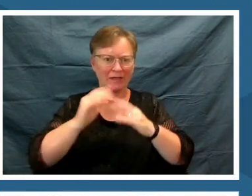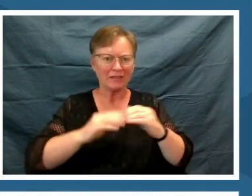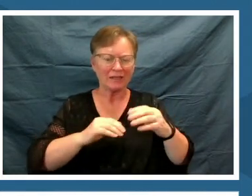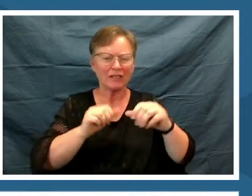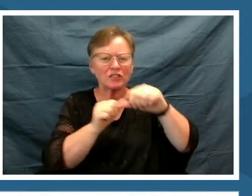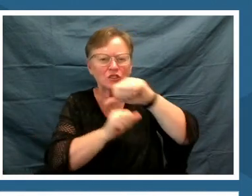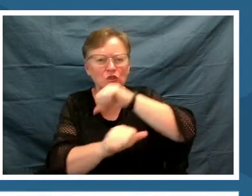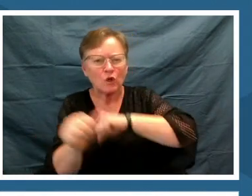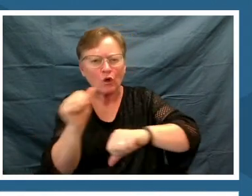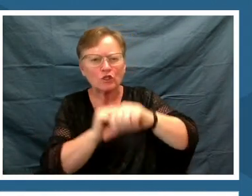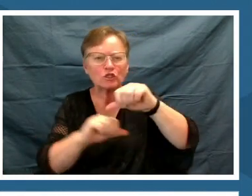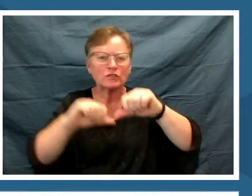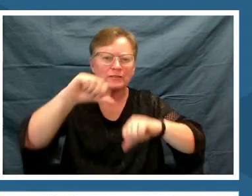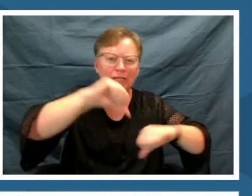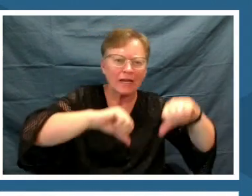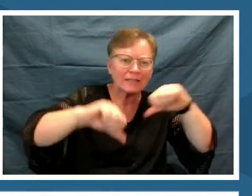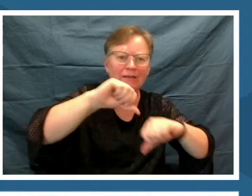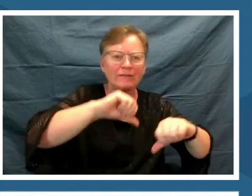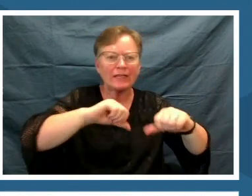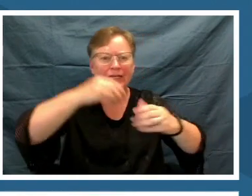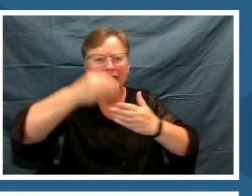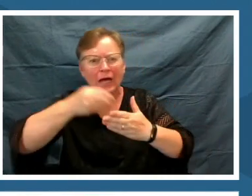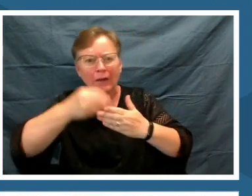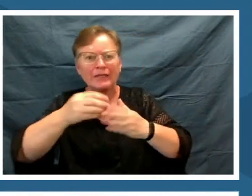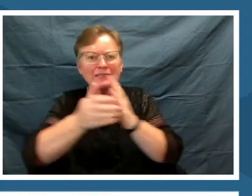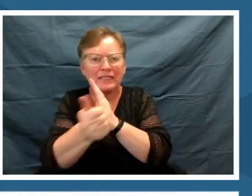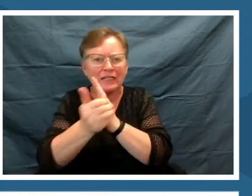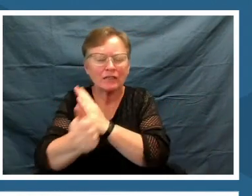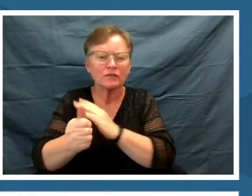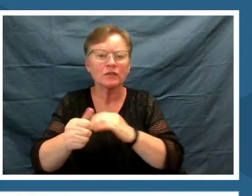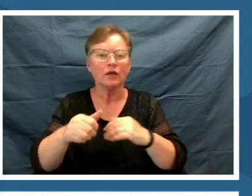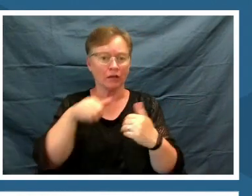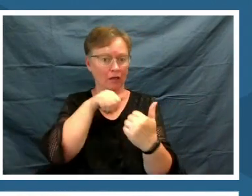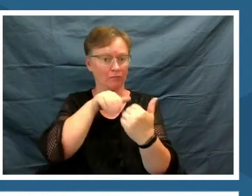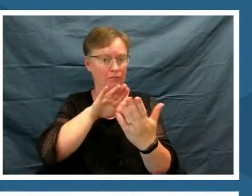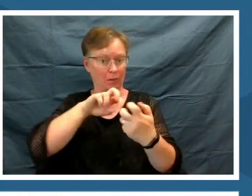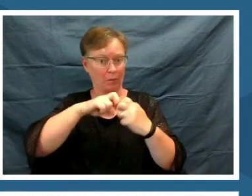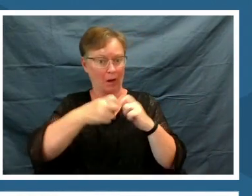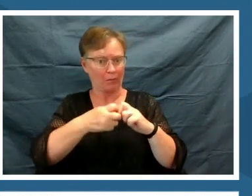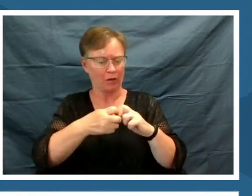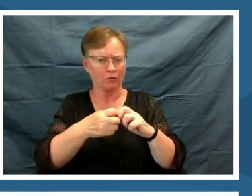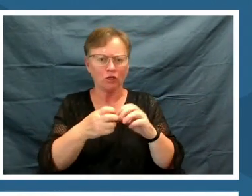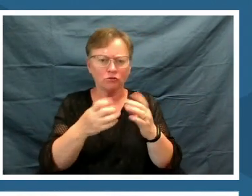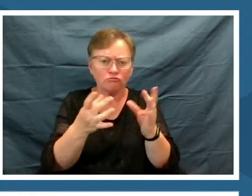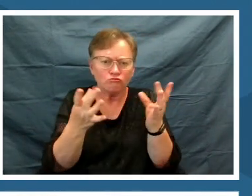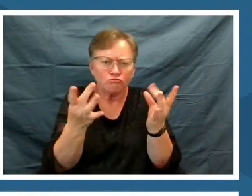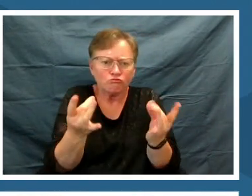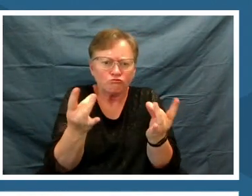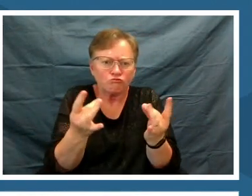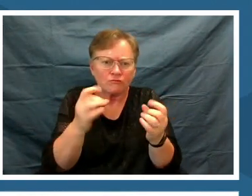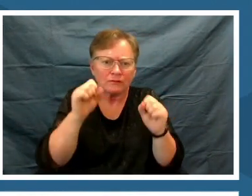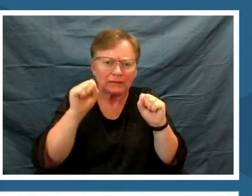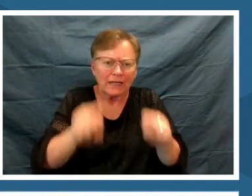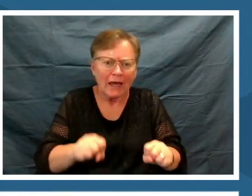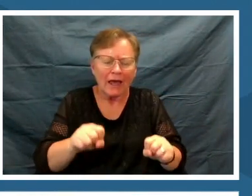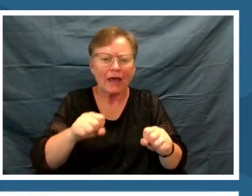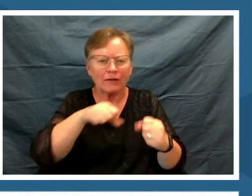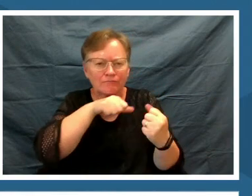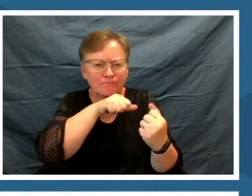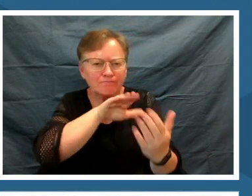a problem that's tangible and they're going to be using multiple different ways to approach this problem and